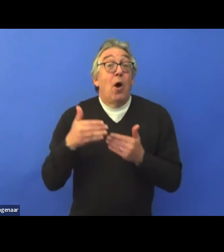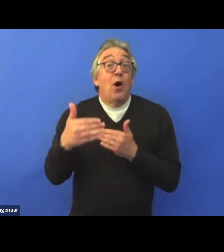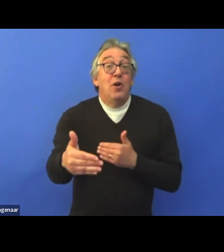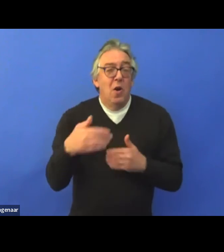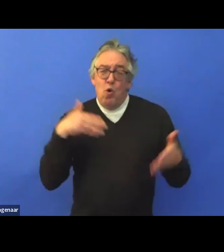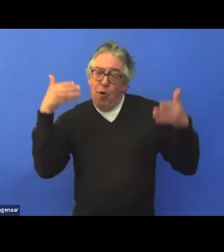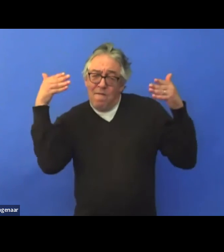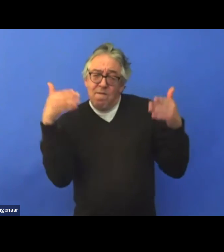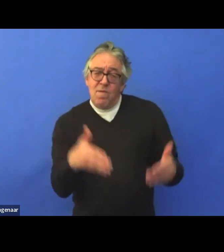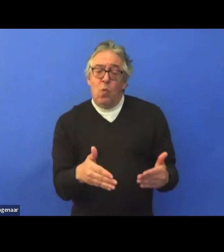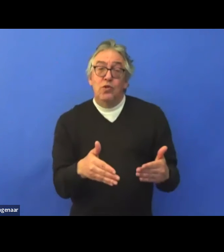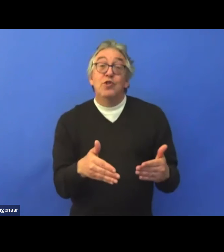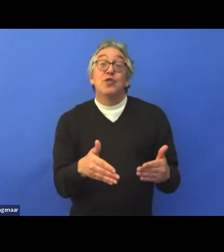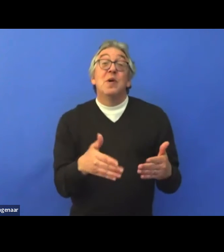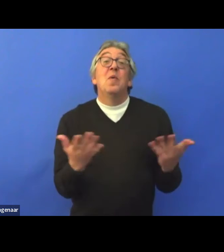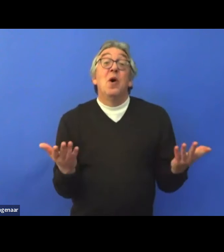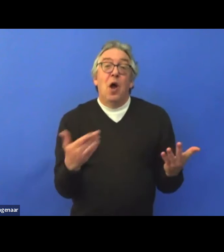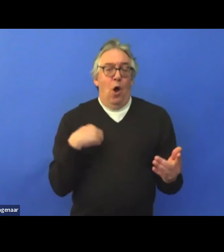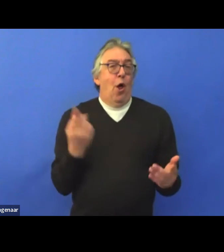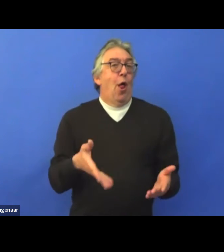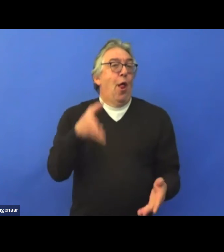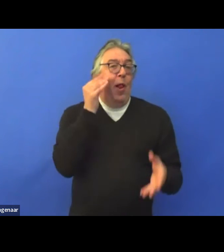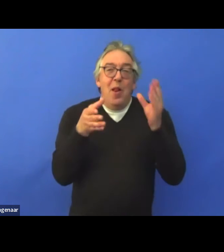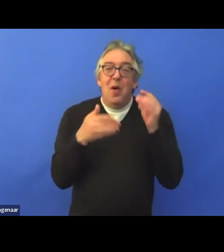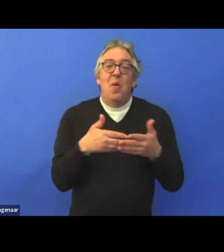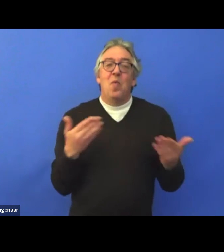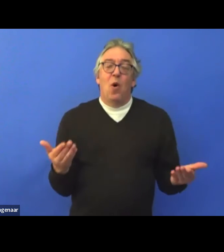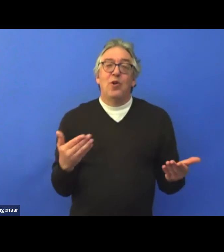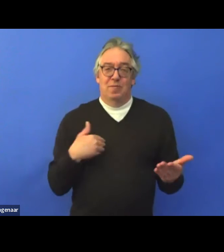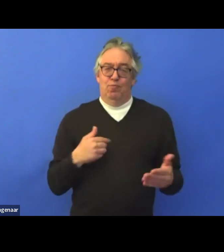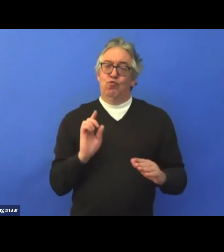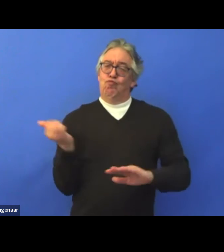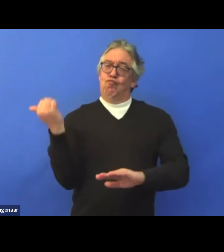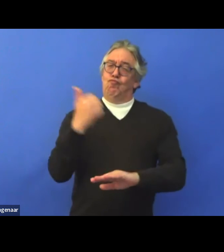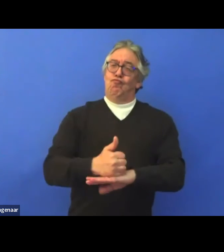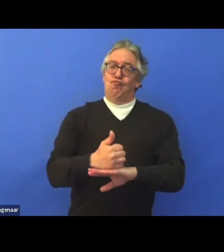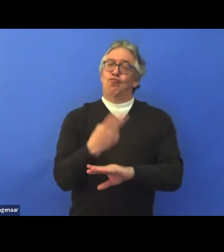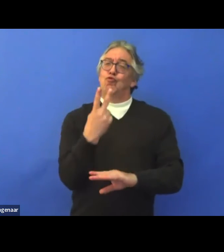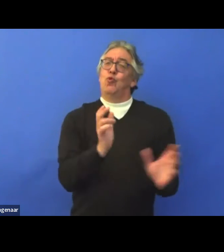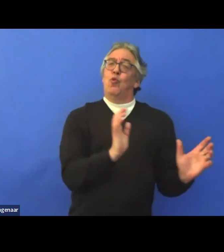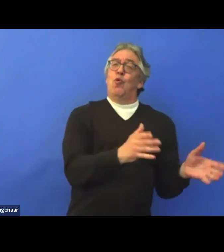and we'll have breakout rooms to get into a deeper discussion and understand how change took place,